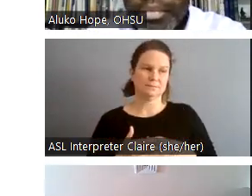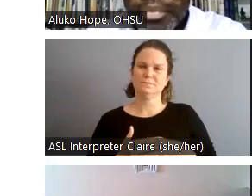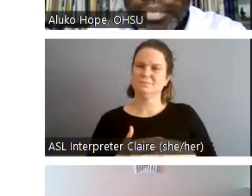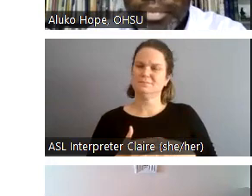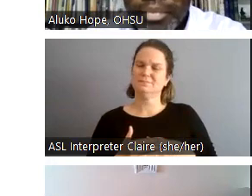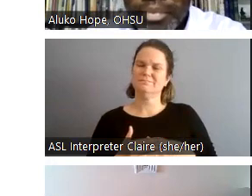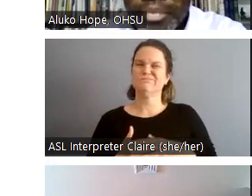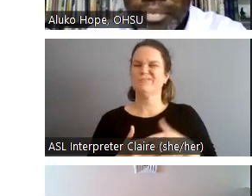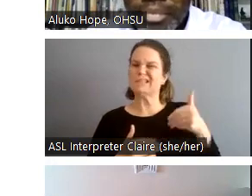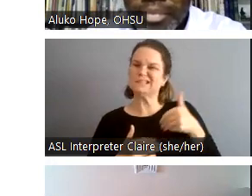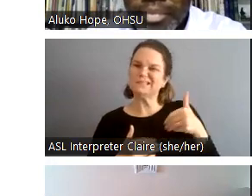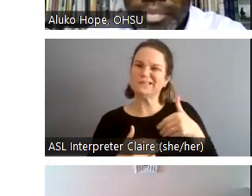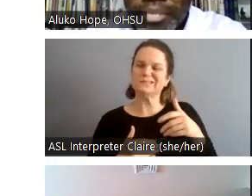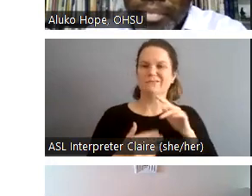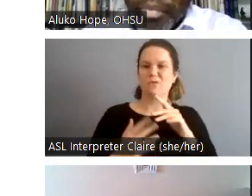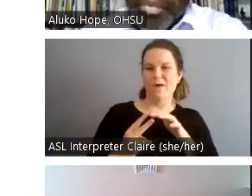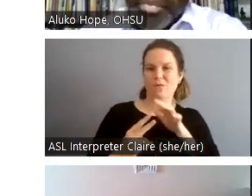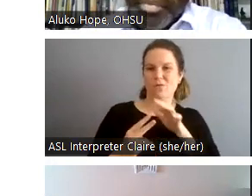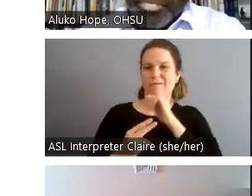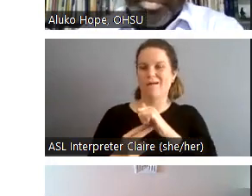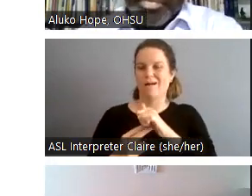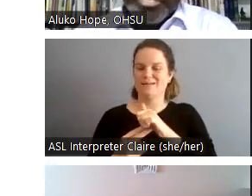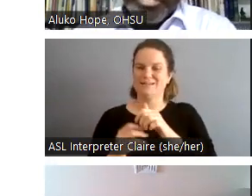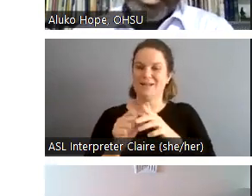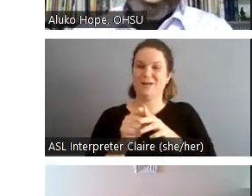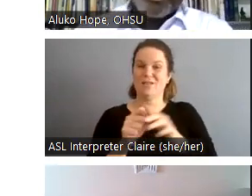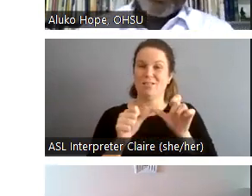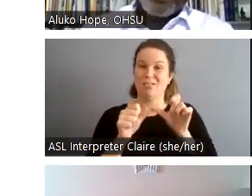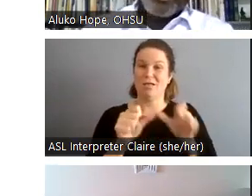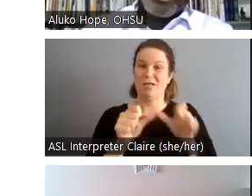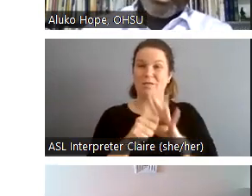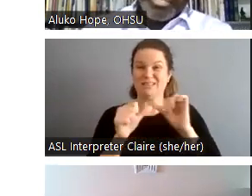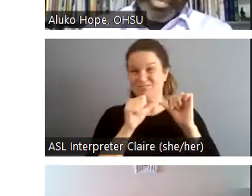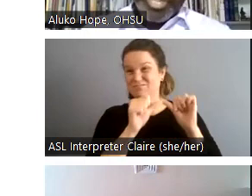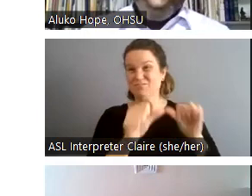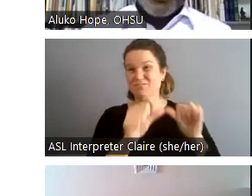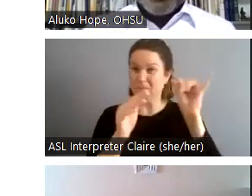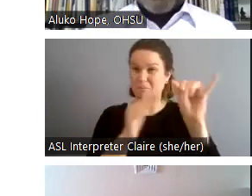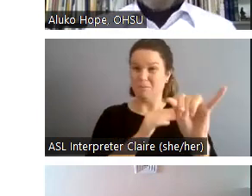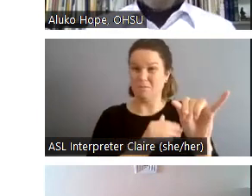of whether or not this condition is to any extent permanent?"